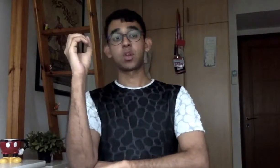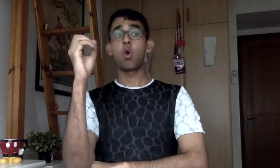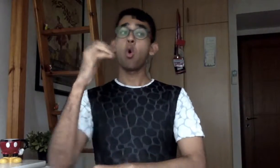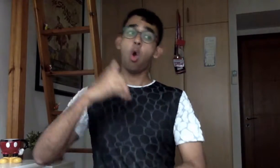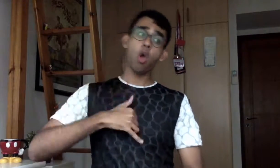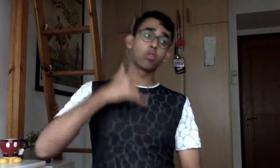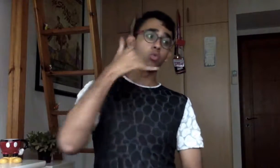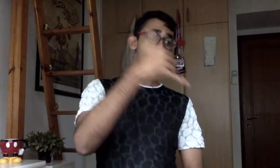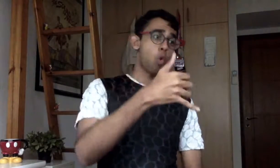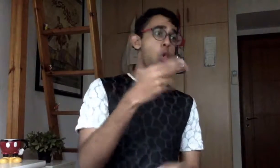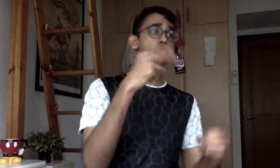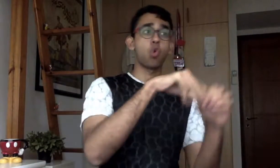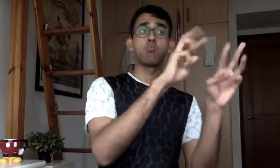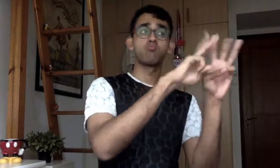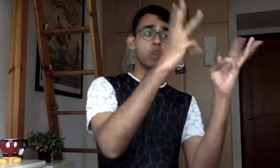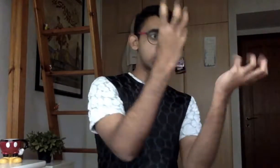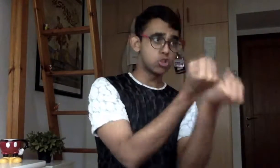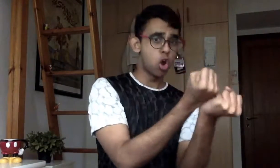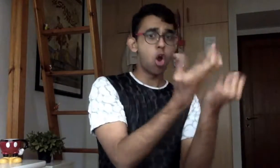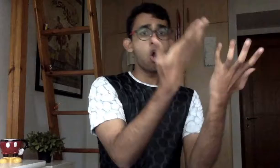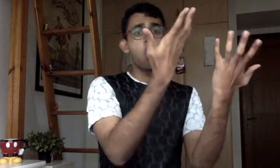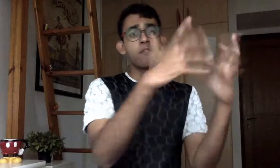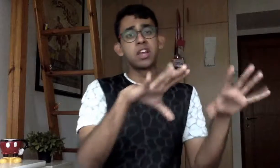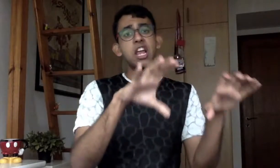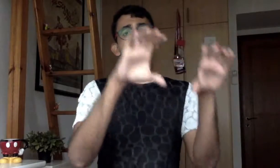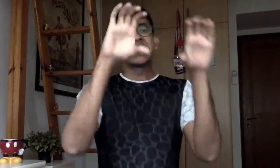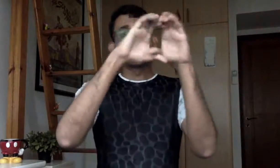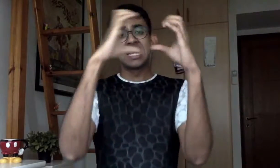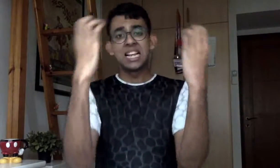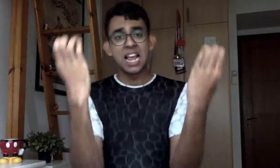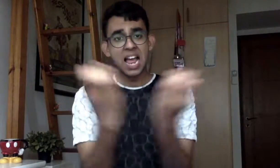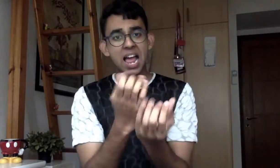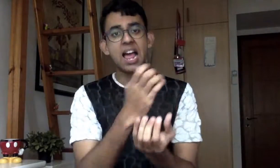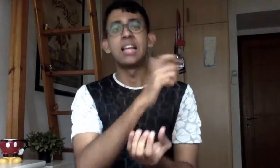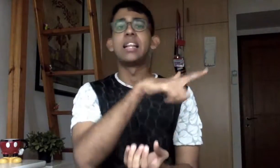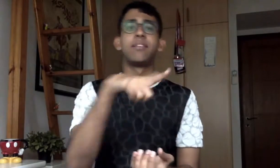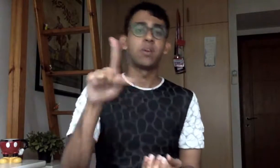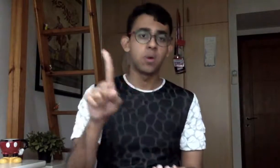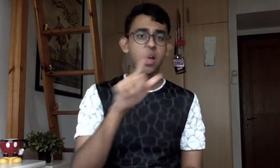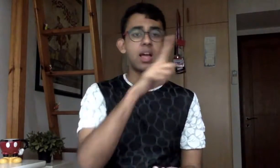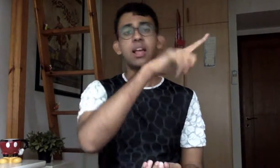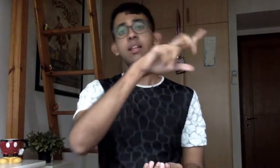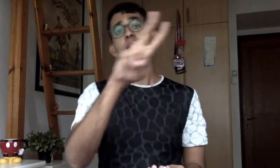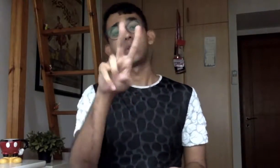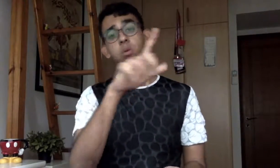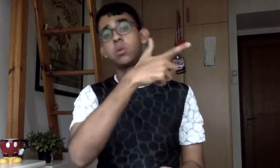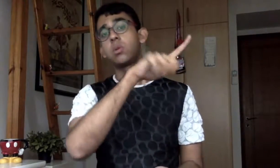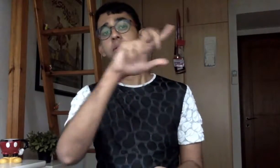So I went for their workshop, after which I began attending classes from Level 1 to 3,